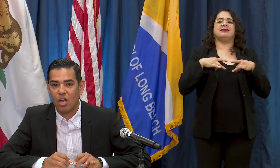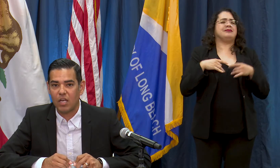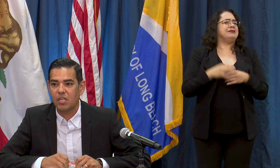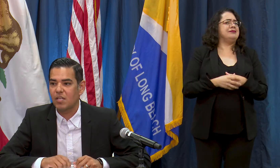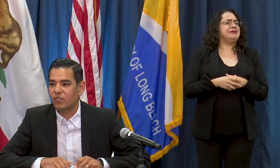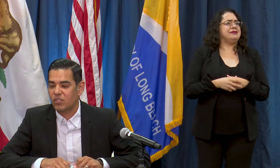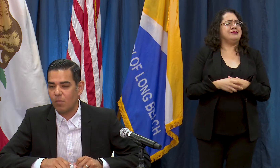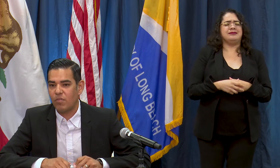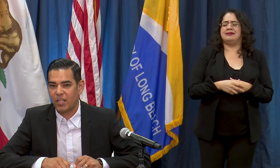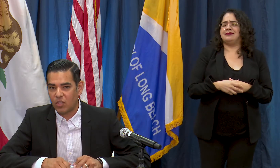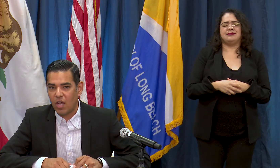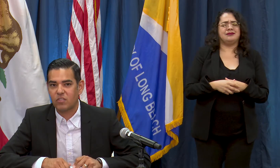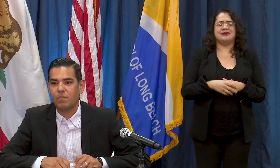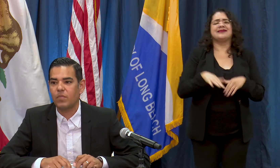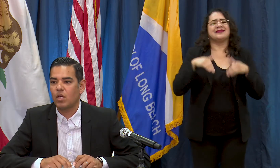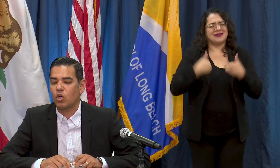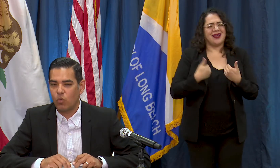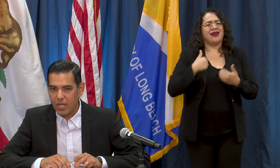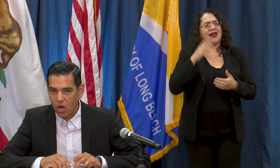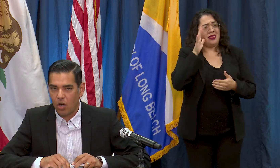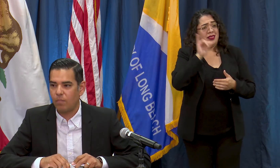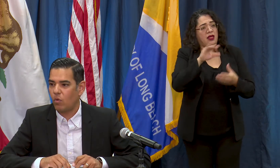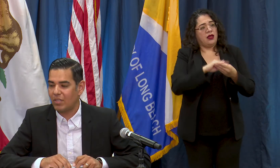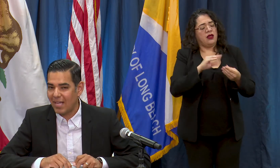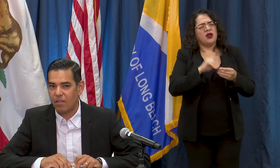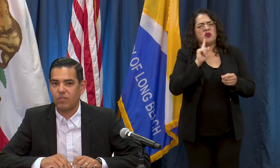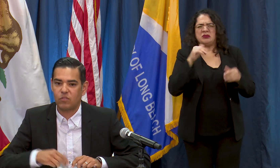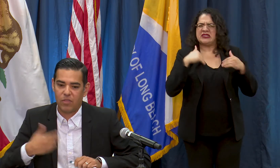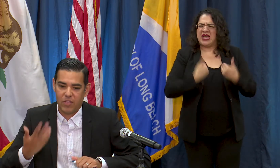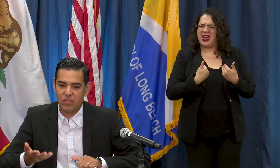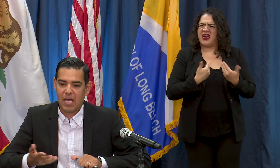on to someone that could cause them great harm or death and so I think that